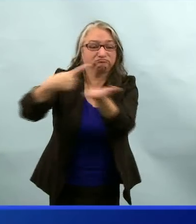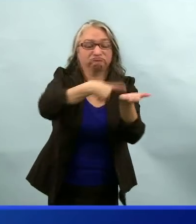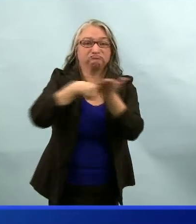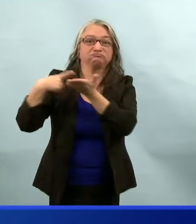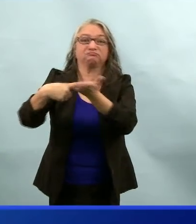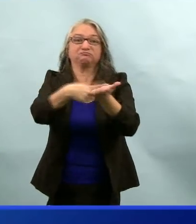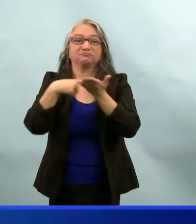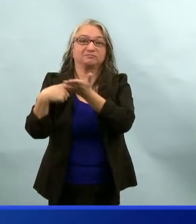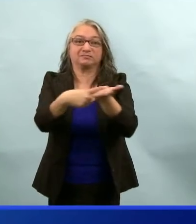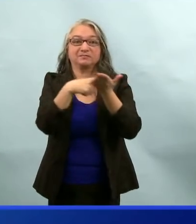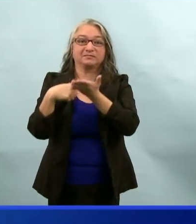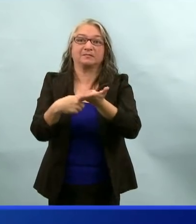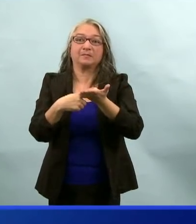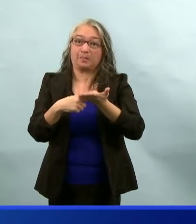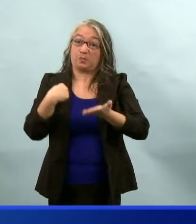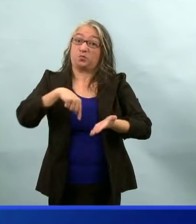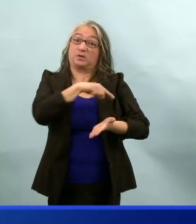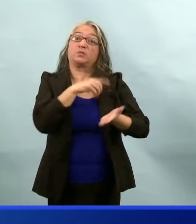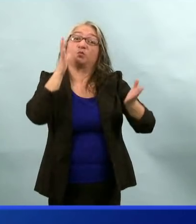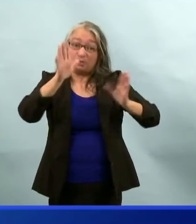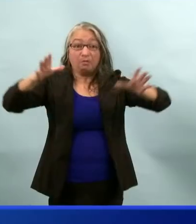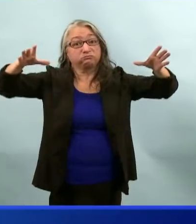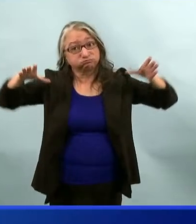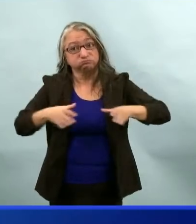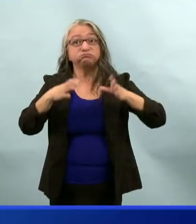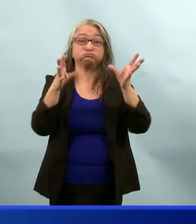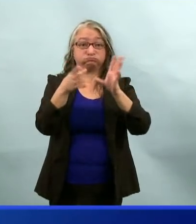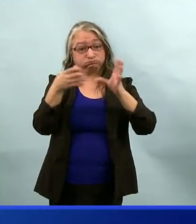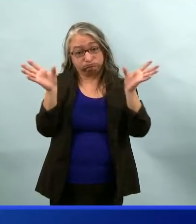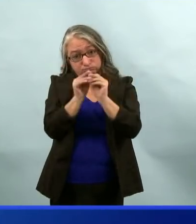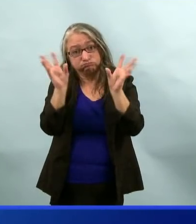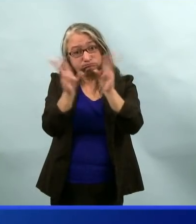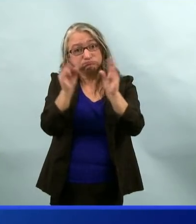to look at that and decide where that risk is and this is a little bit more about case generation as